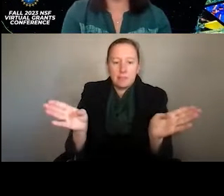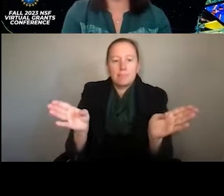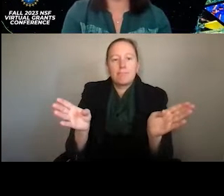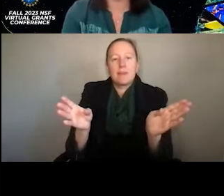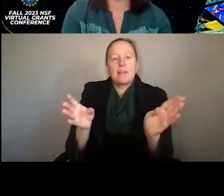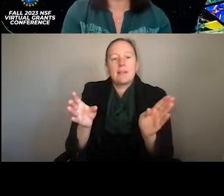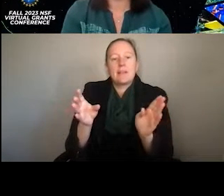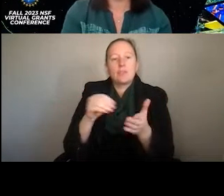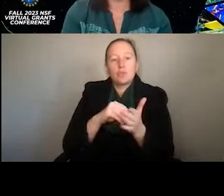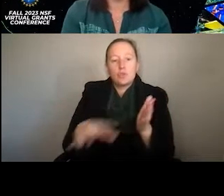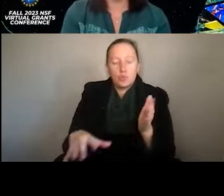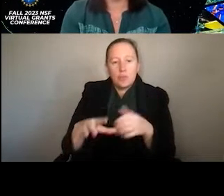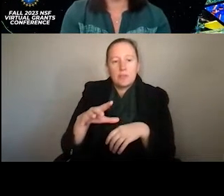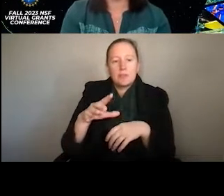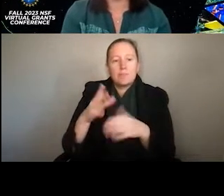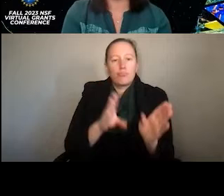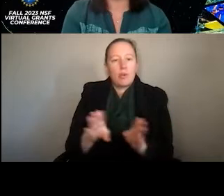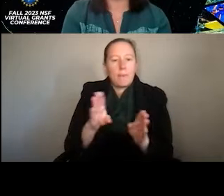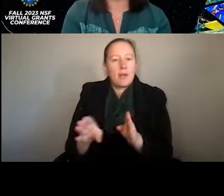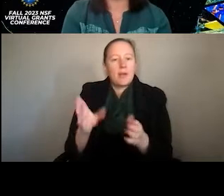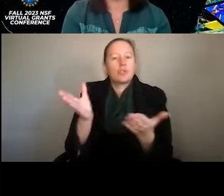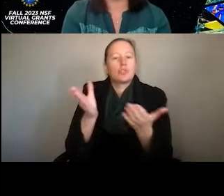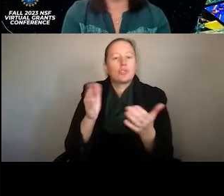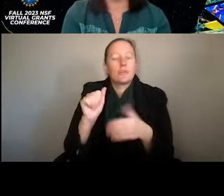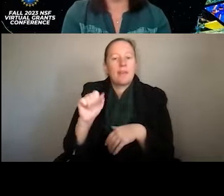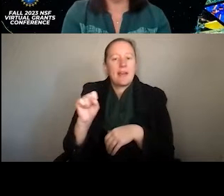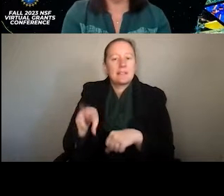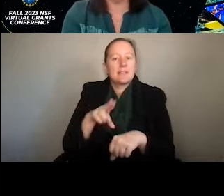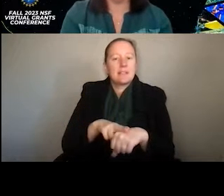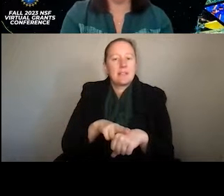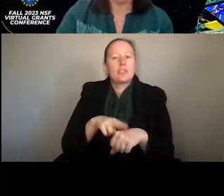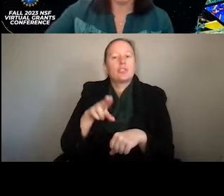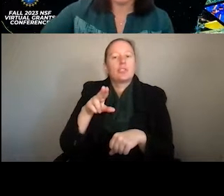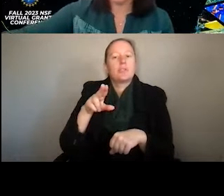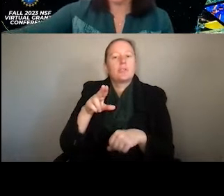prepare to serve as the nation future STEM scholars and leaders.